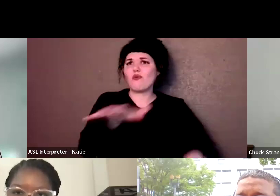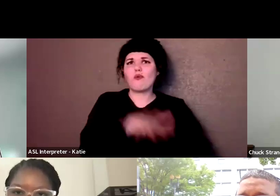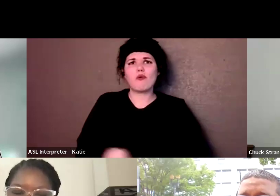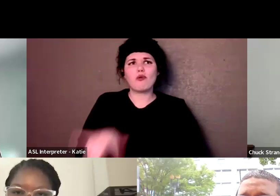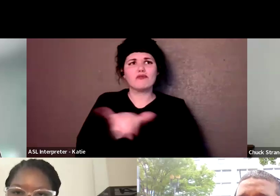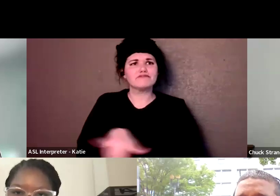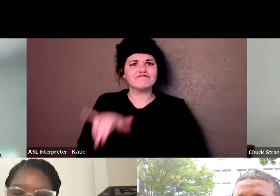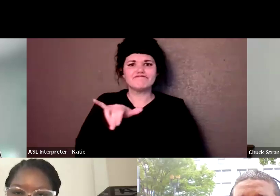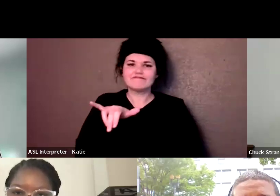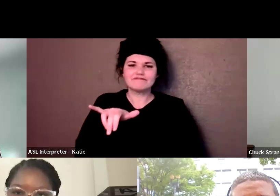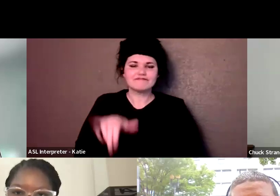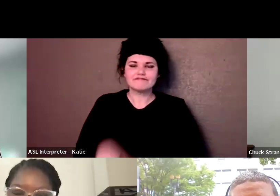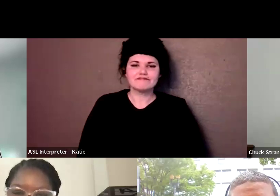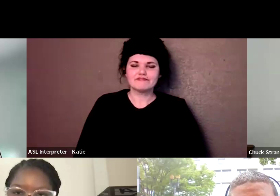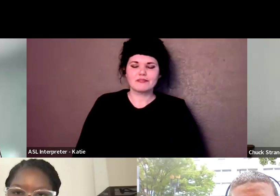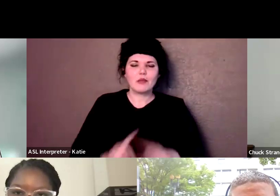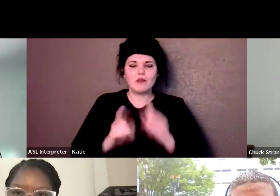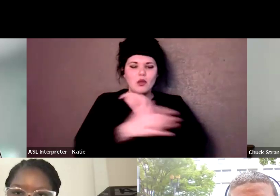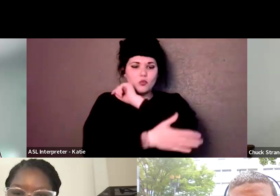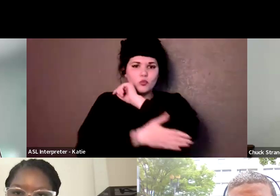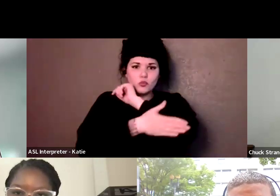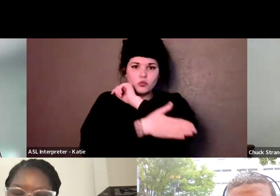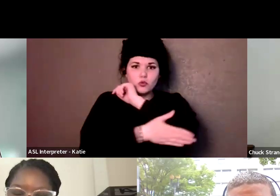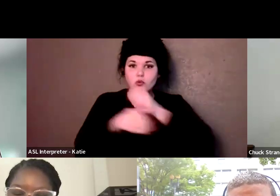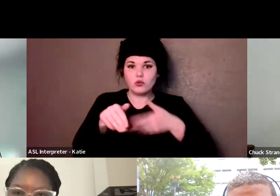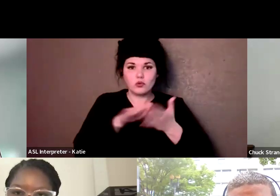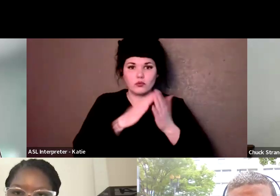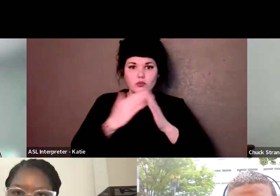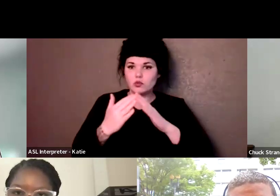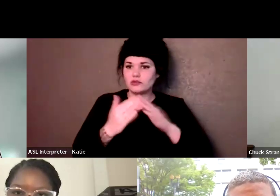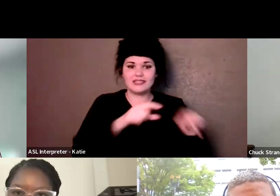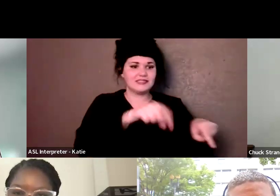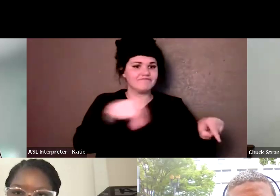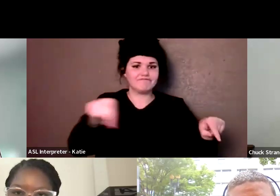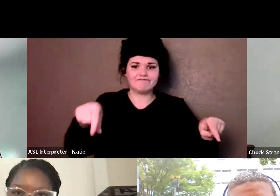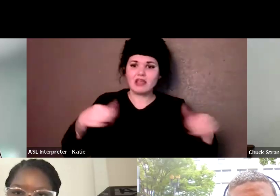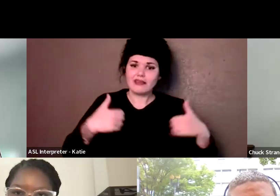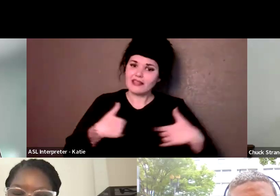of course, really there's some consistent threads that go through it.